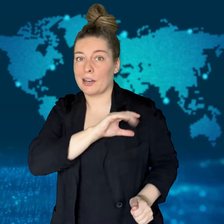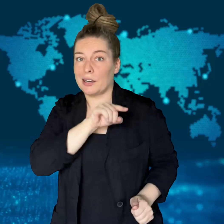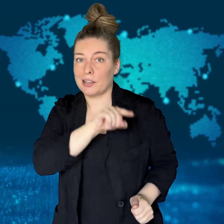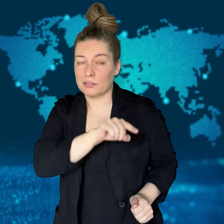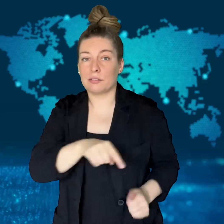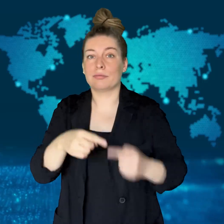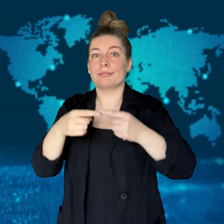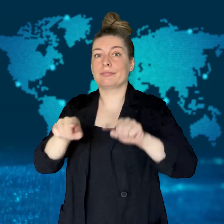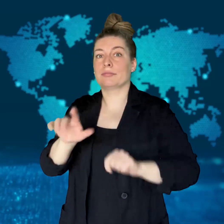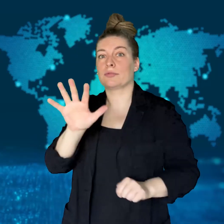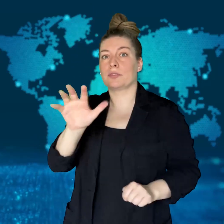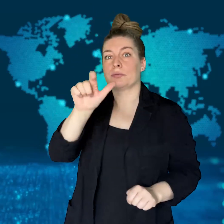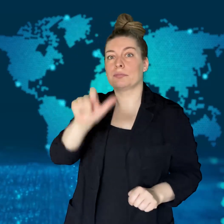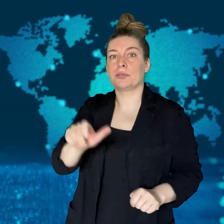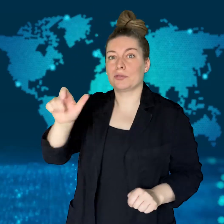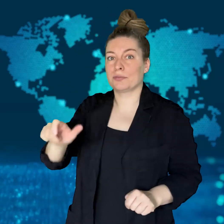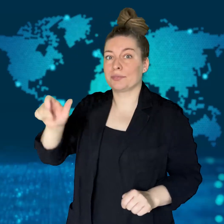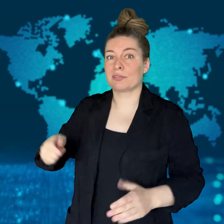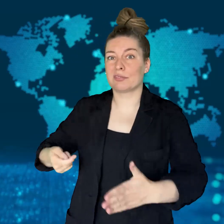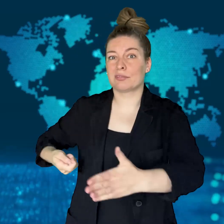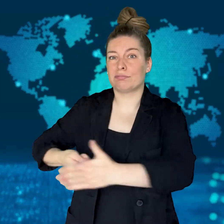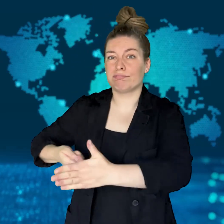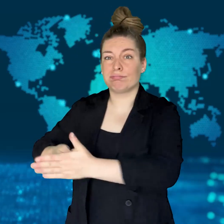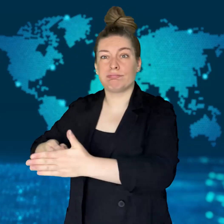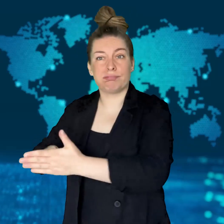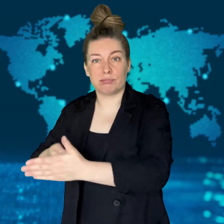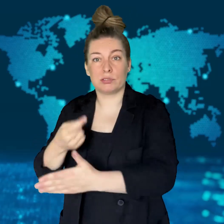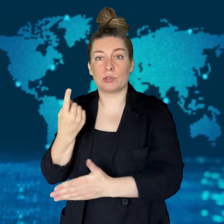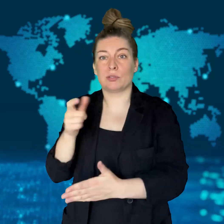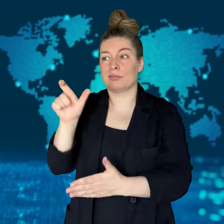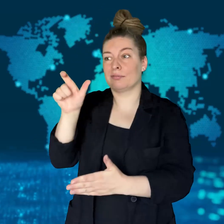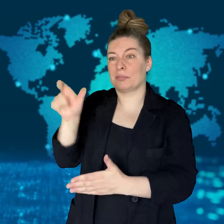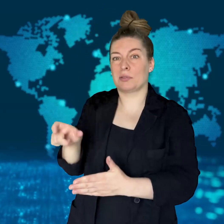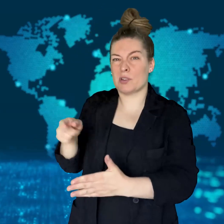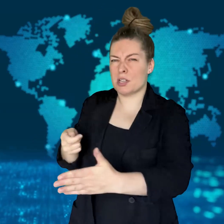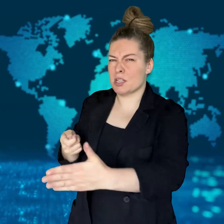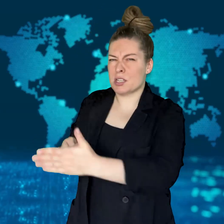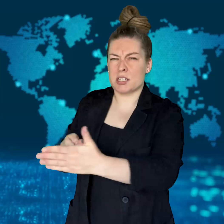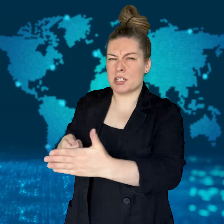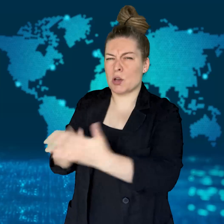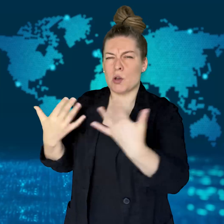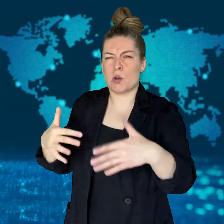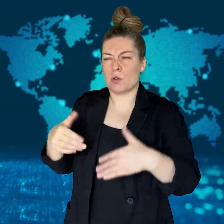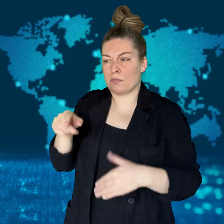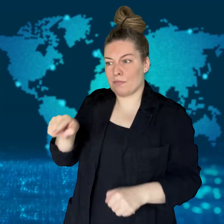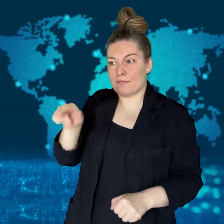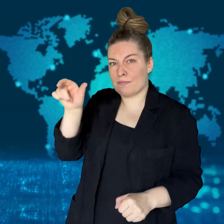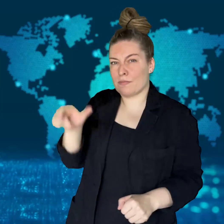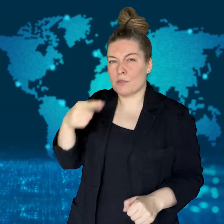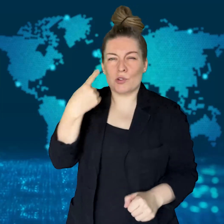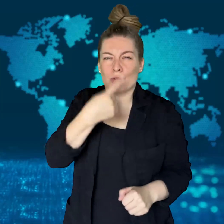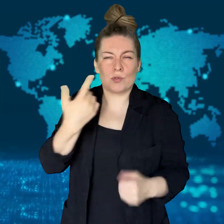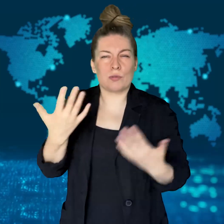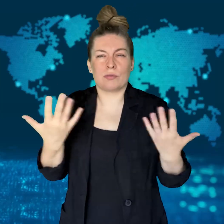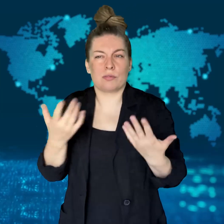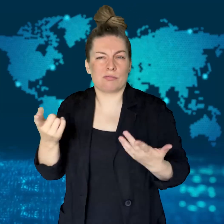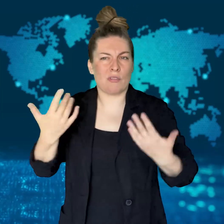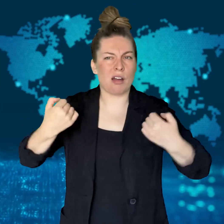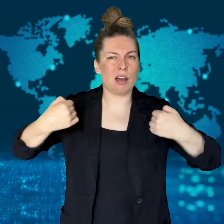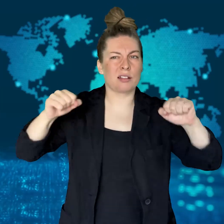in the city of Mannheim, Germany.